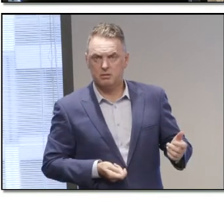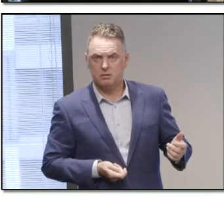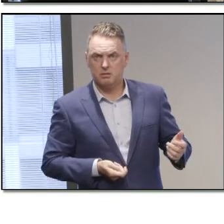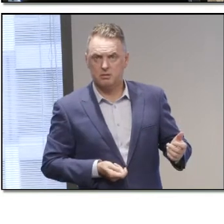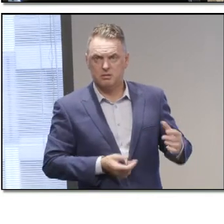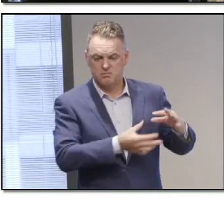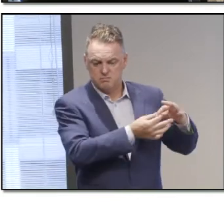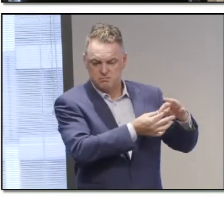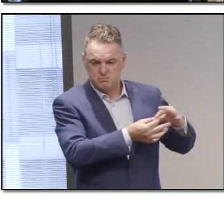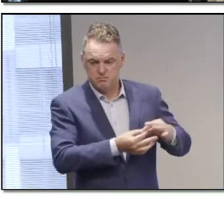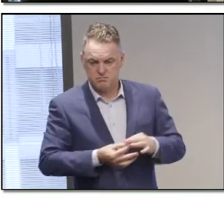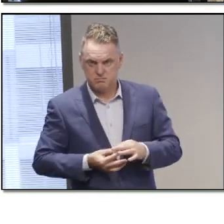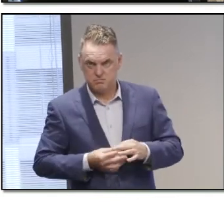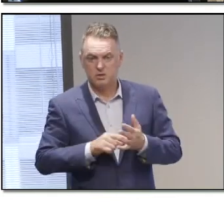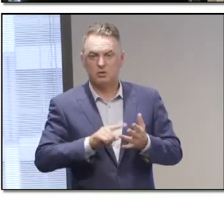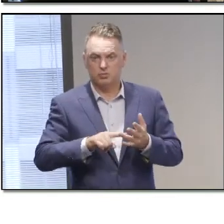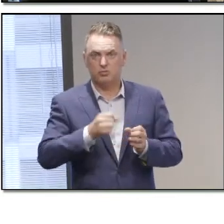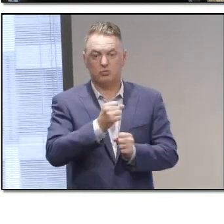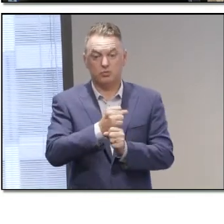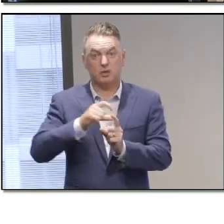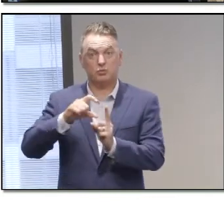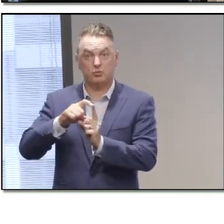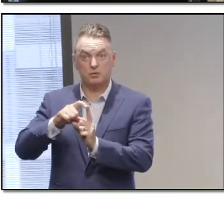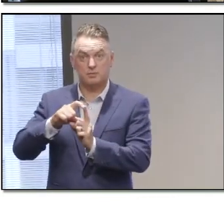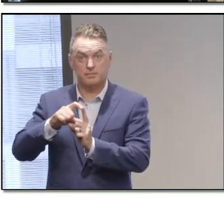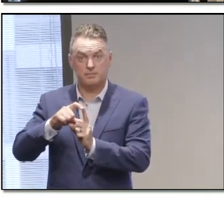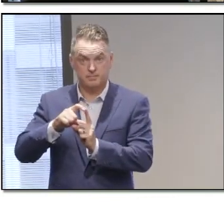exposure through to her granddaughter. This comes down the maternal line.